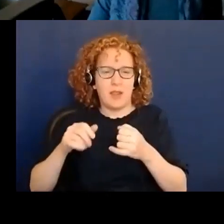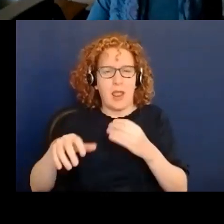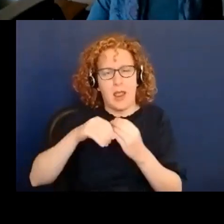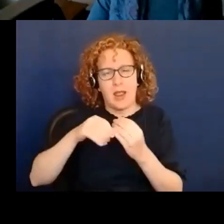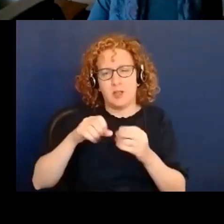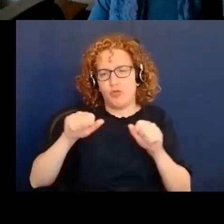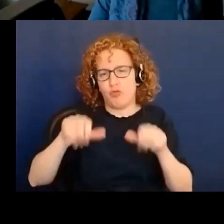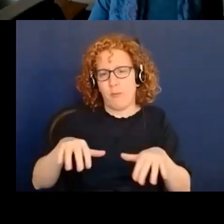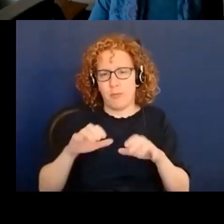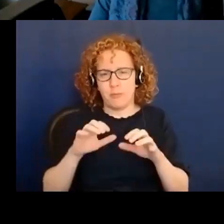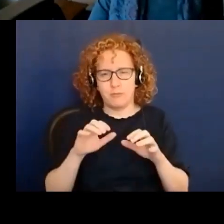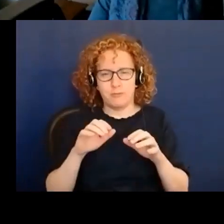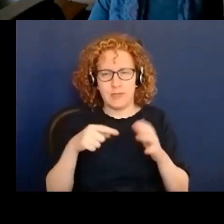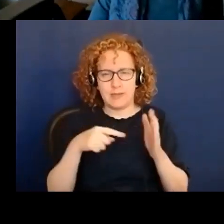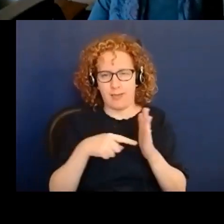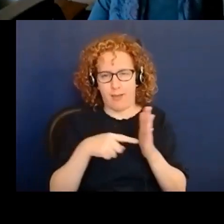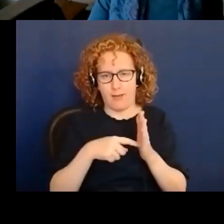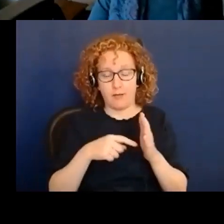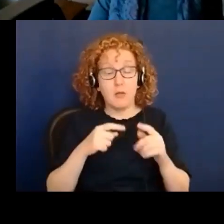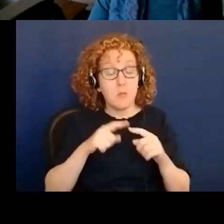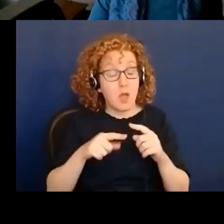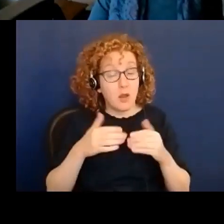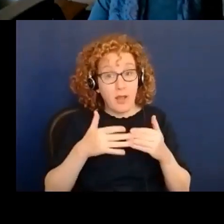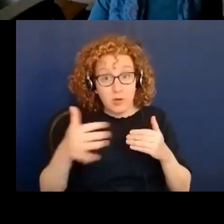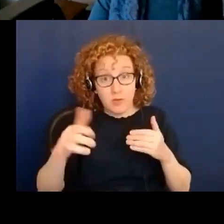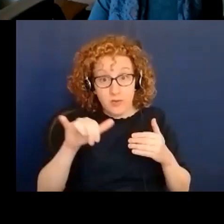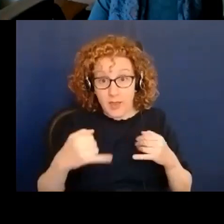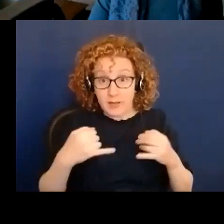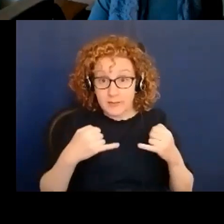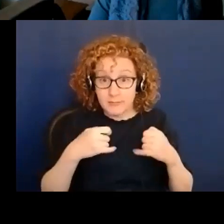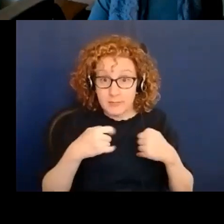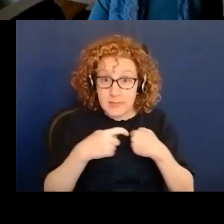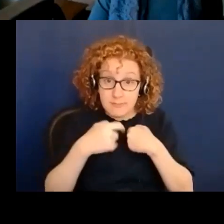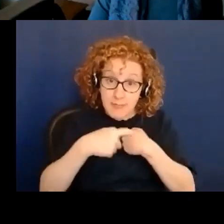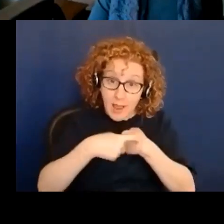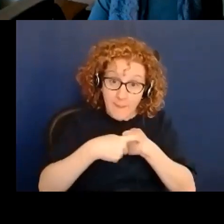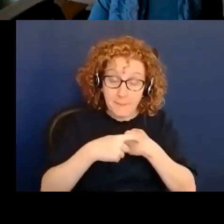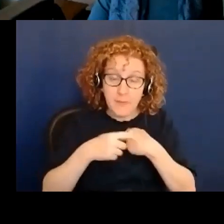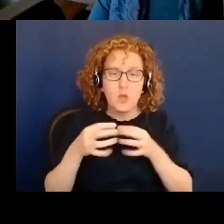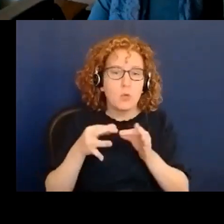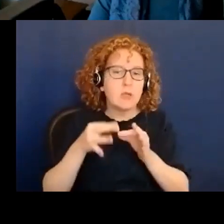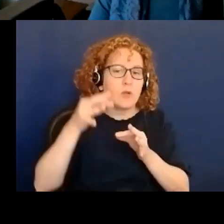asking them to they have a couple of options they can defer to another semester and we're allowing